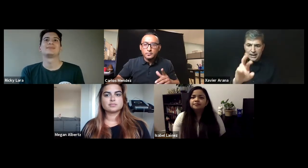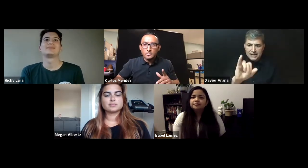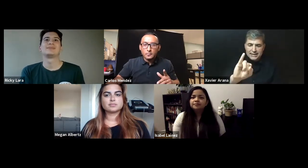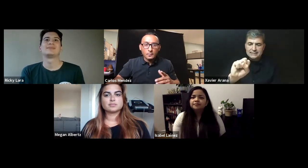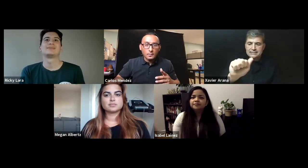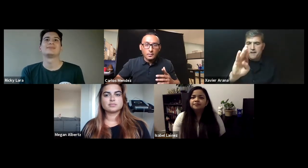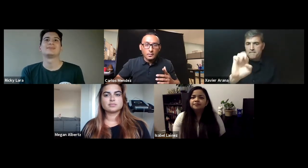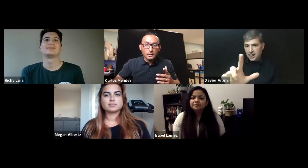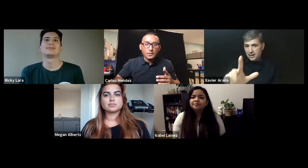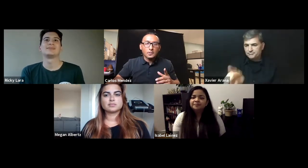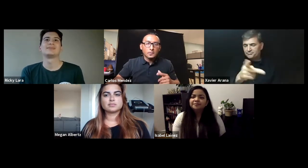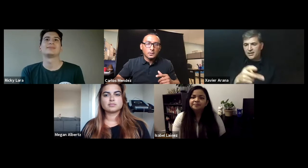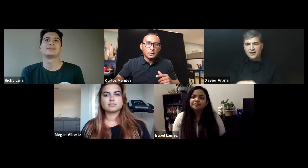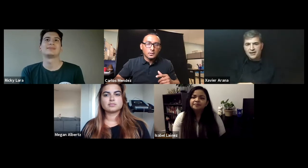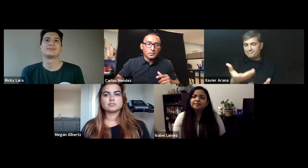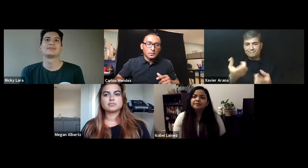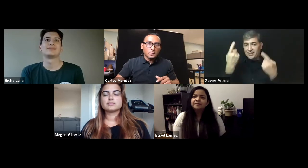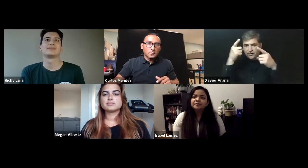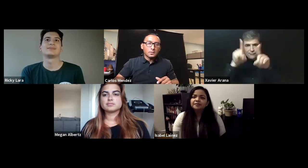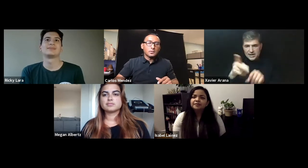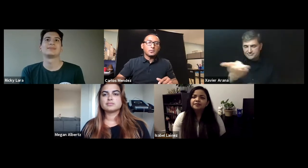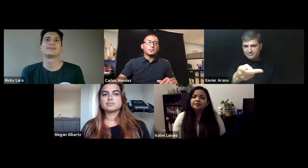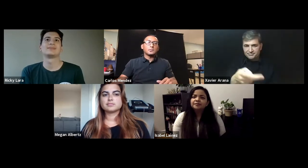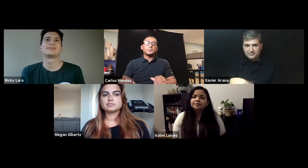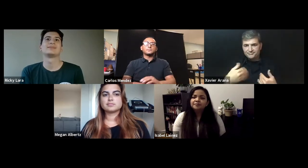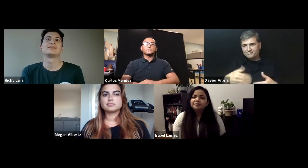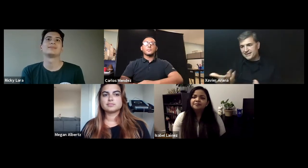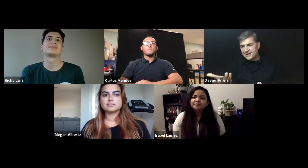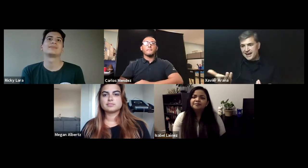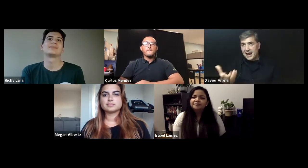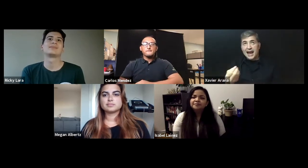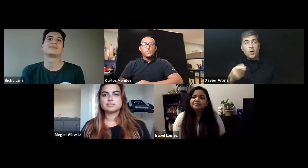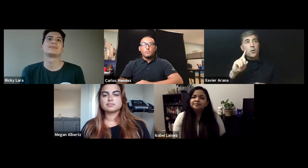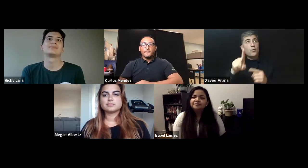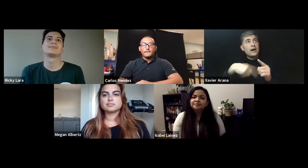Xavier: This is Xavier, and like Isabel and Carlos both mentioned,